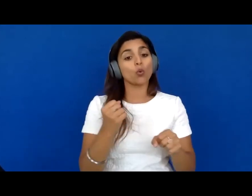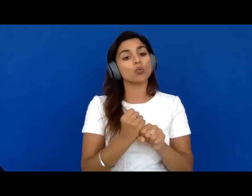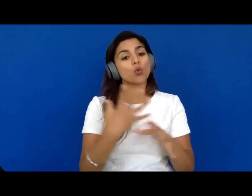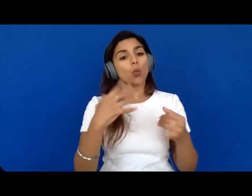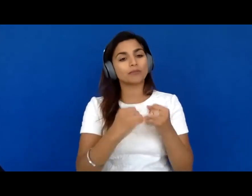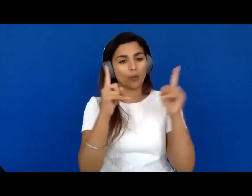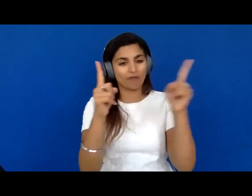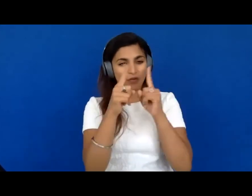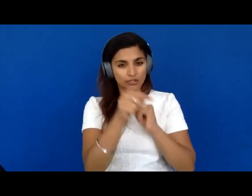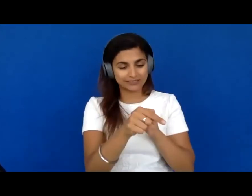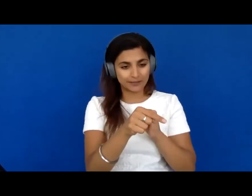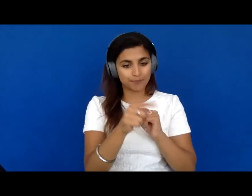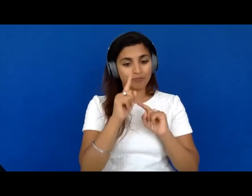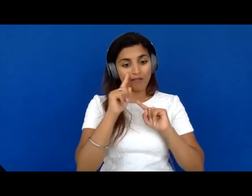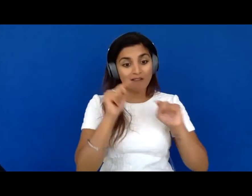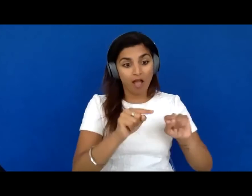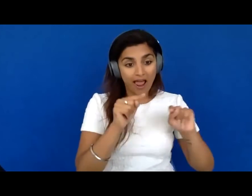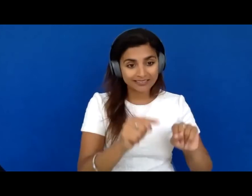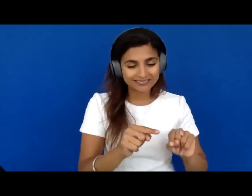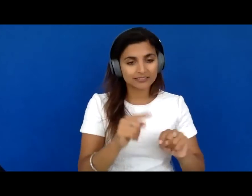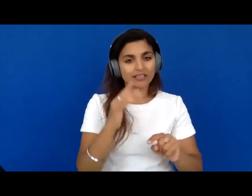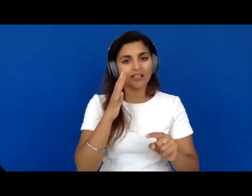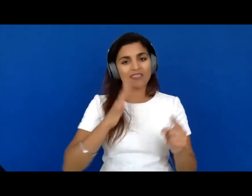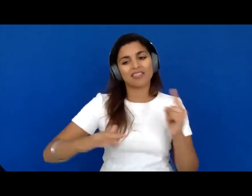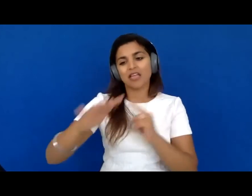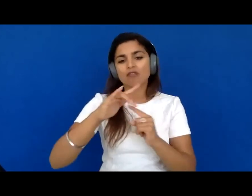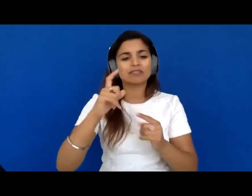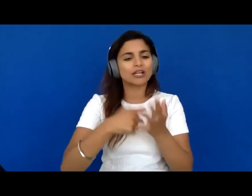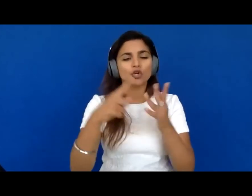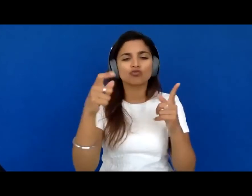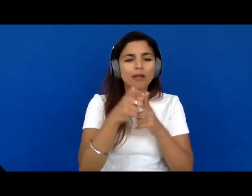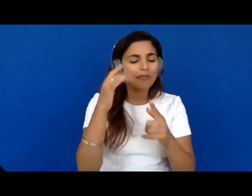decolonial crip theory and centers all of that in how we understand and think